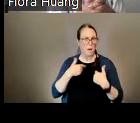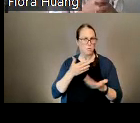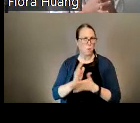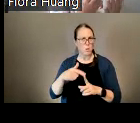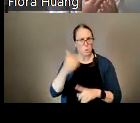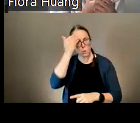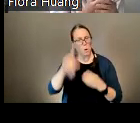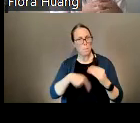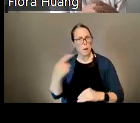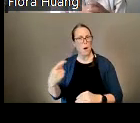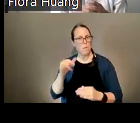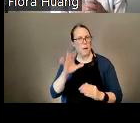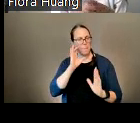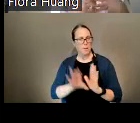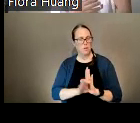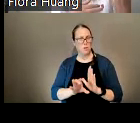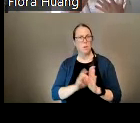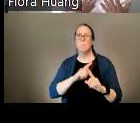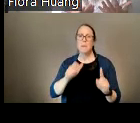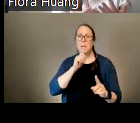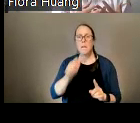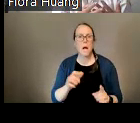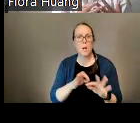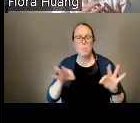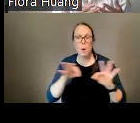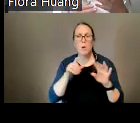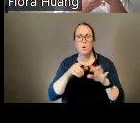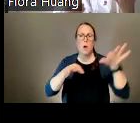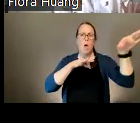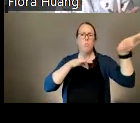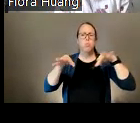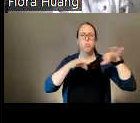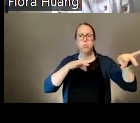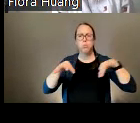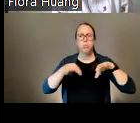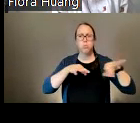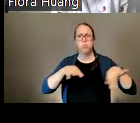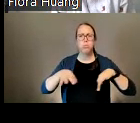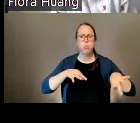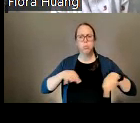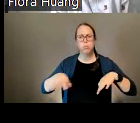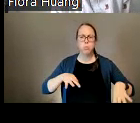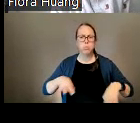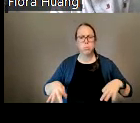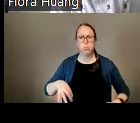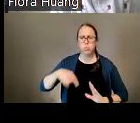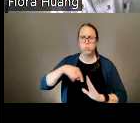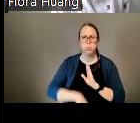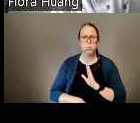But it's not important to go super into detail and paint a picture with your words. So if you think of it as subtitles,